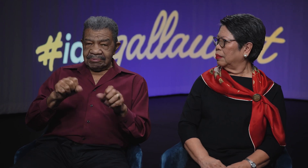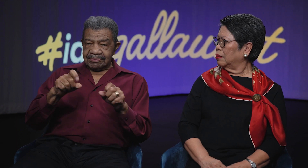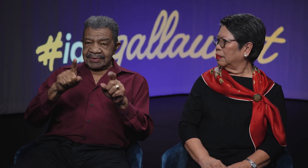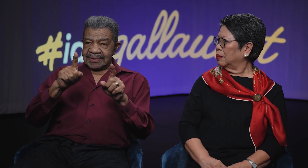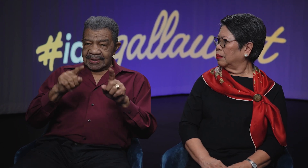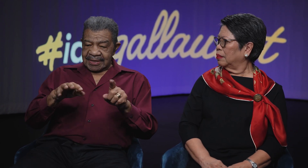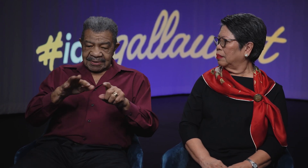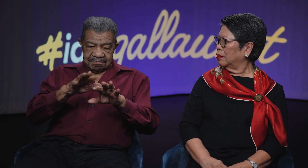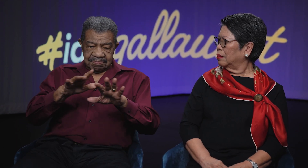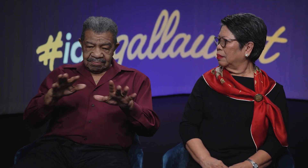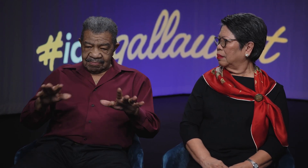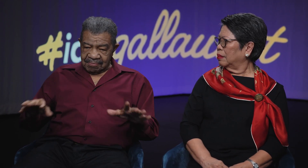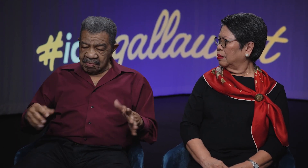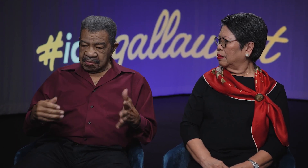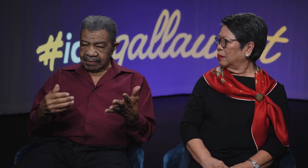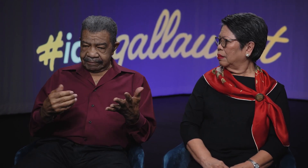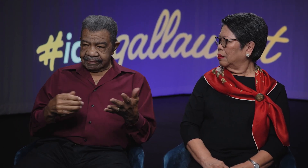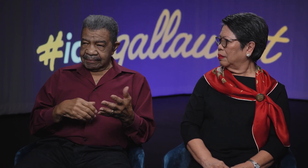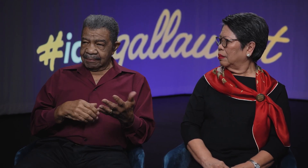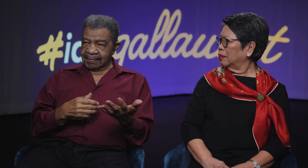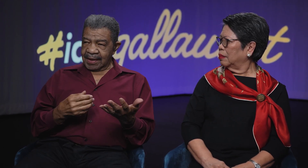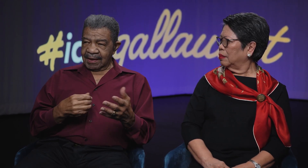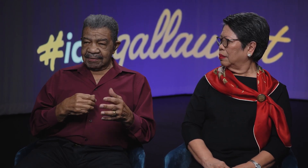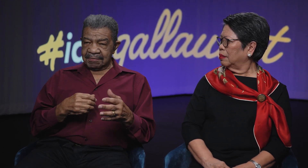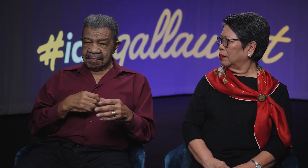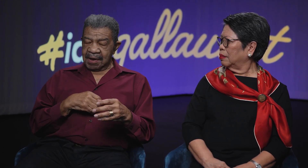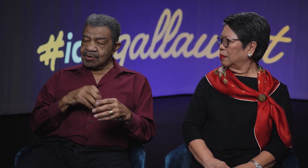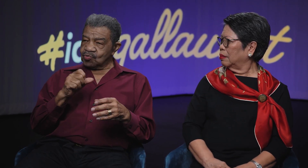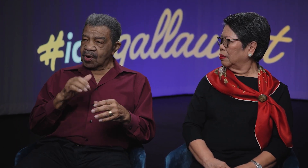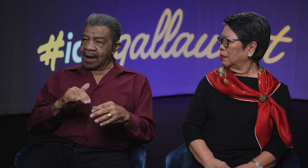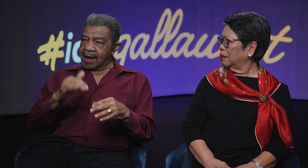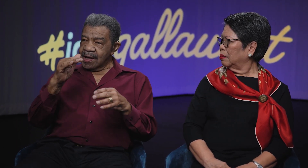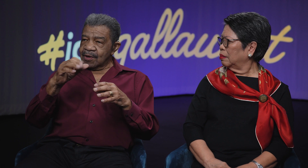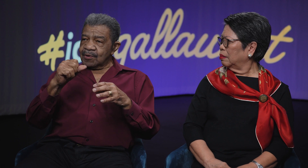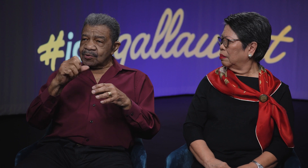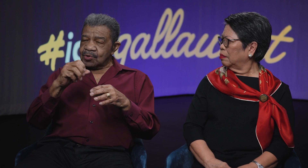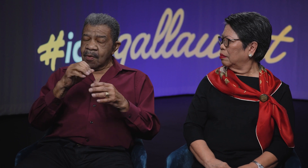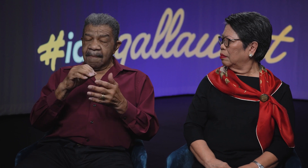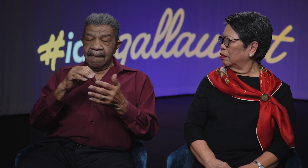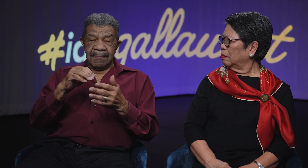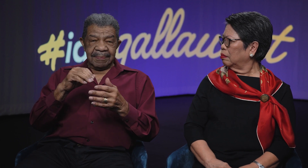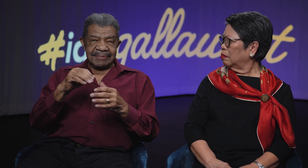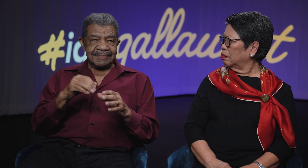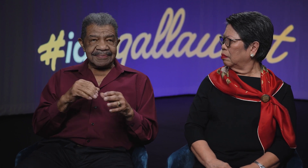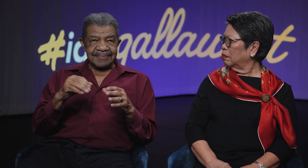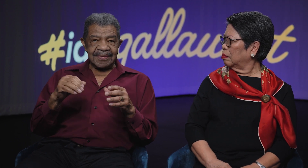I took several tests and I scored high,